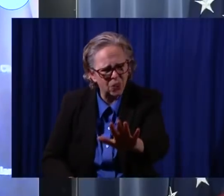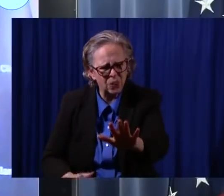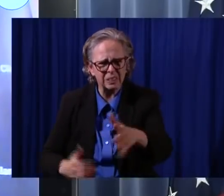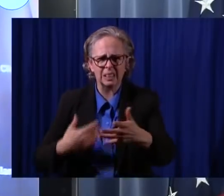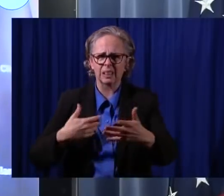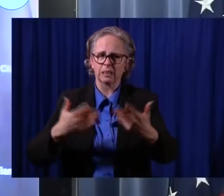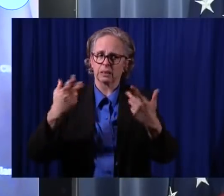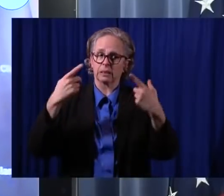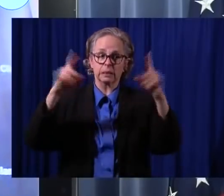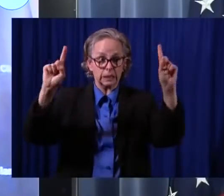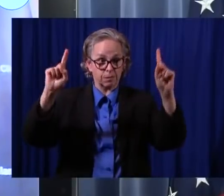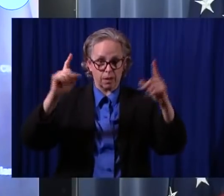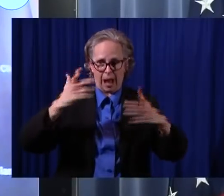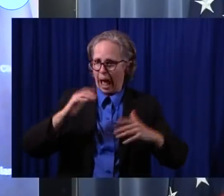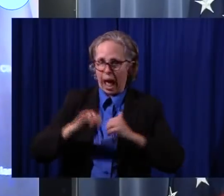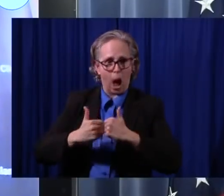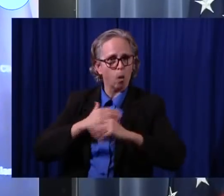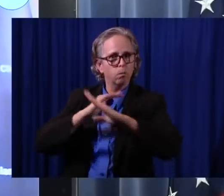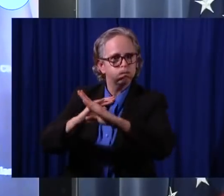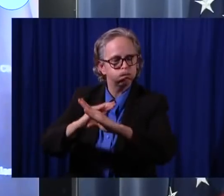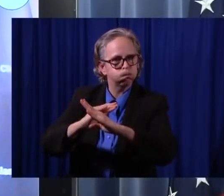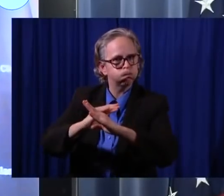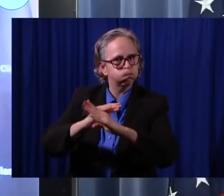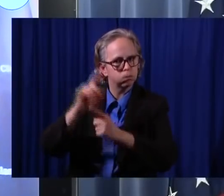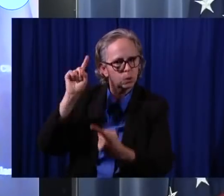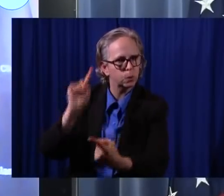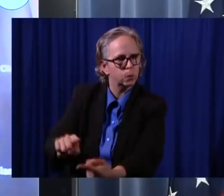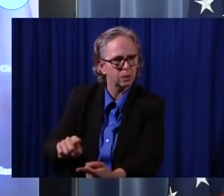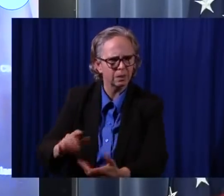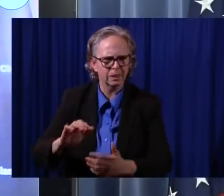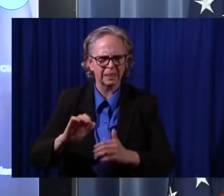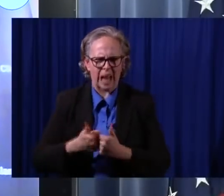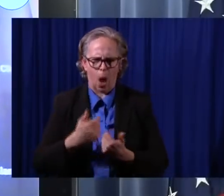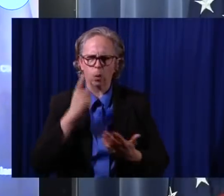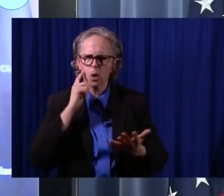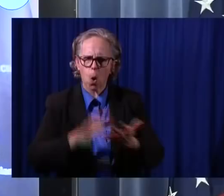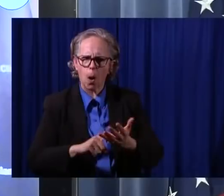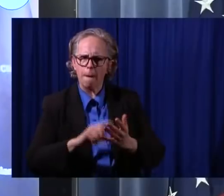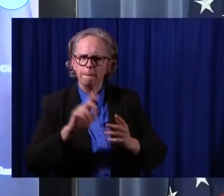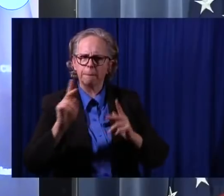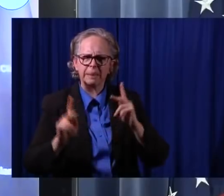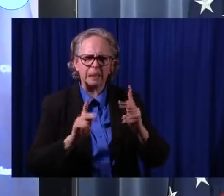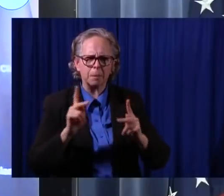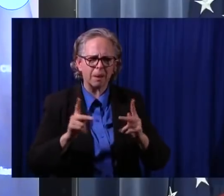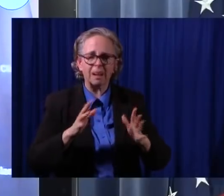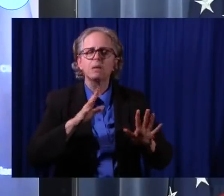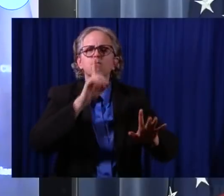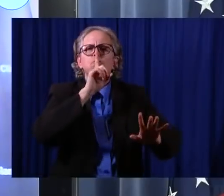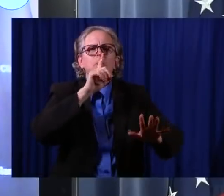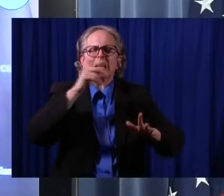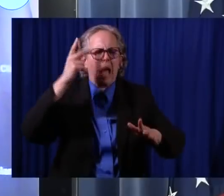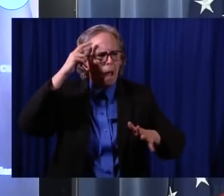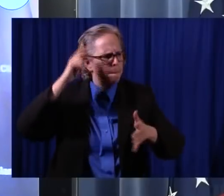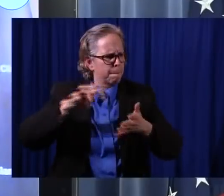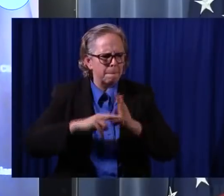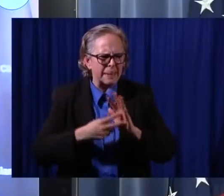MITIGATE AND DEFEND OUR CITIZENS FROM THE PANDEMIC THAT HAS REALLY TAKEN WORLDWIDE PROPORTIONS AND AFFECTED SO MANY LIVES IN AN UNIMAGINABLE